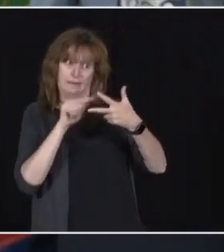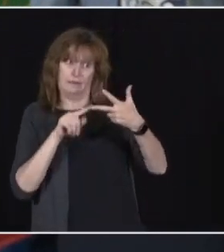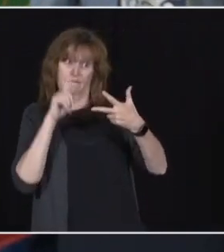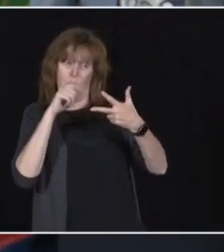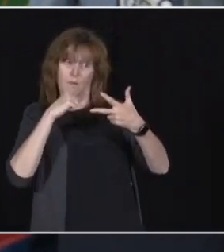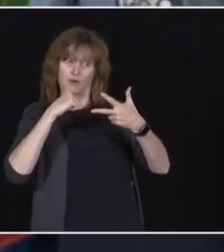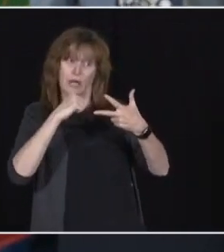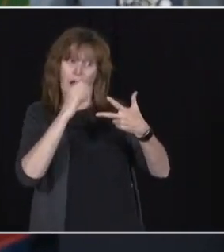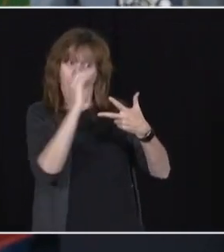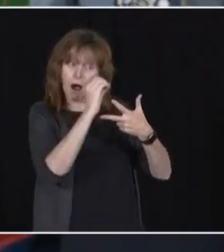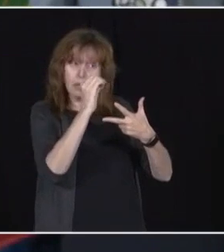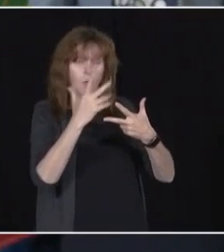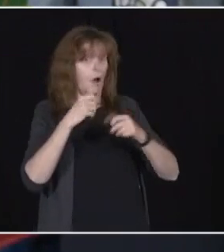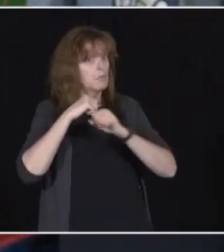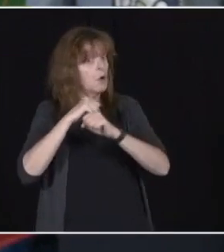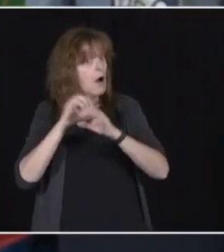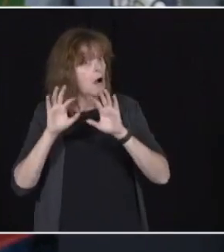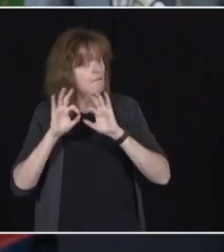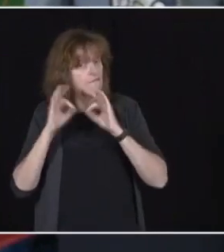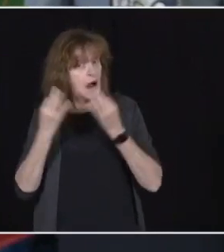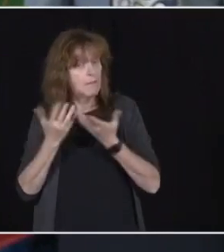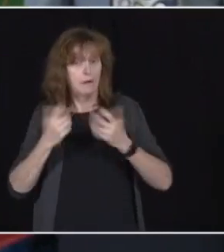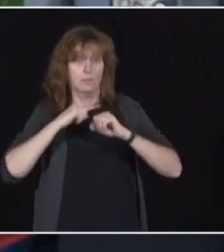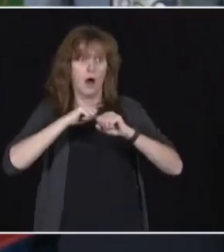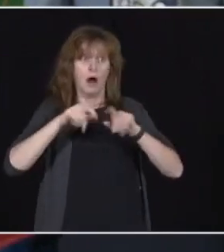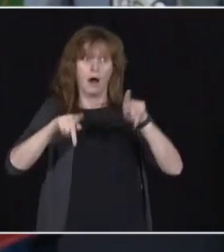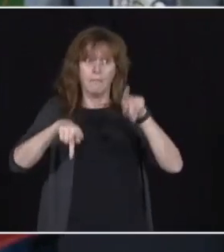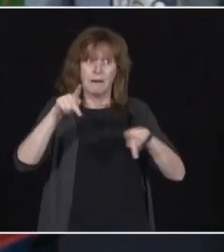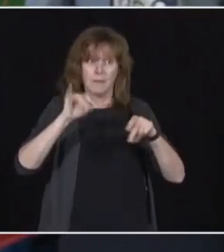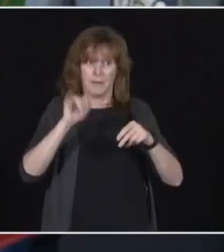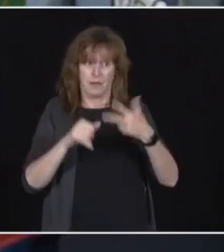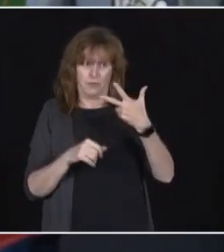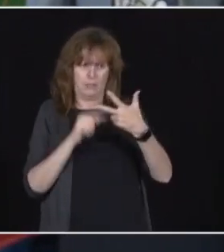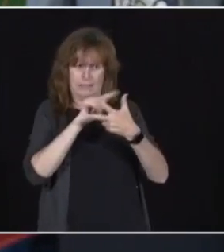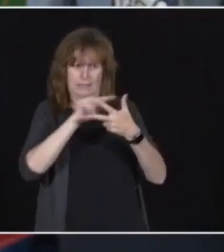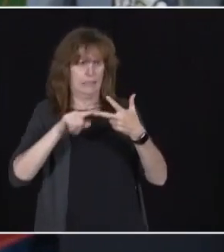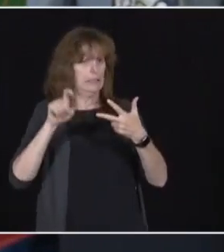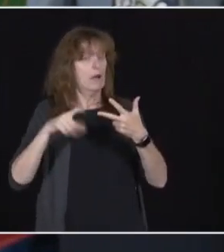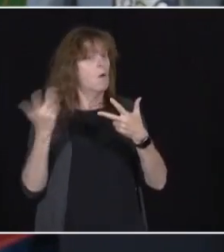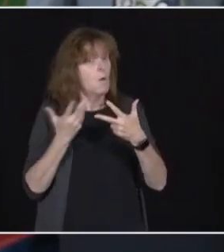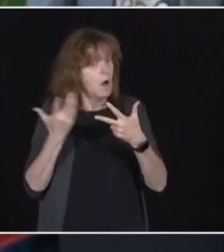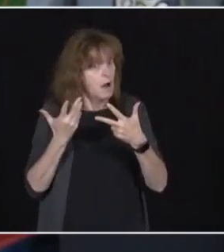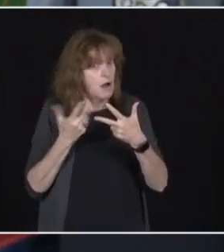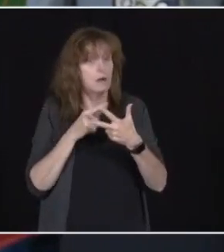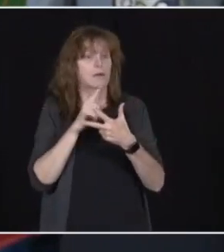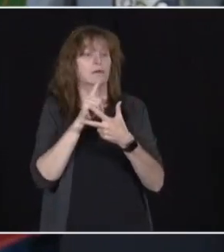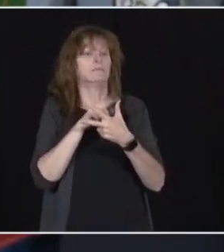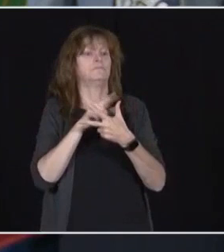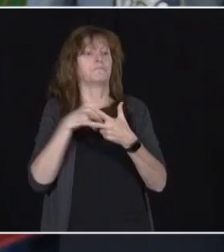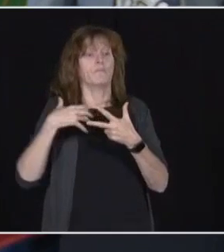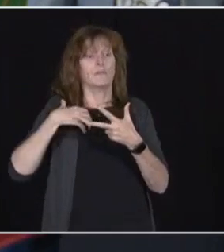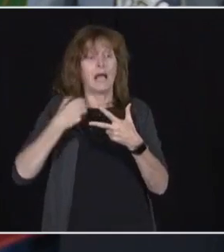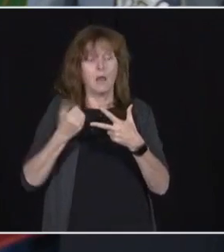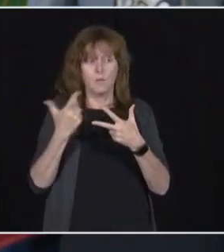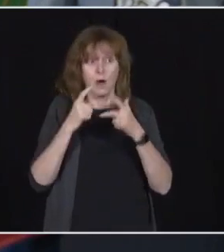I really hope because there are really three parts to this. And we want to protect Ontario. We want to protect our families and the people